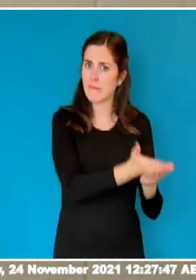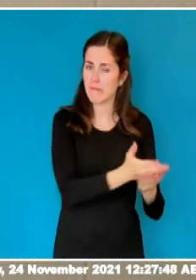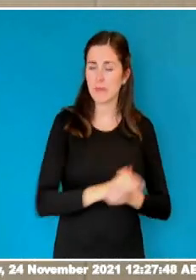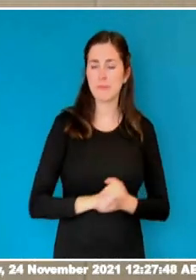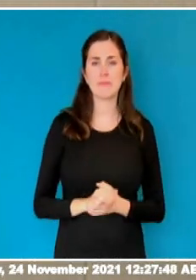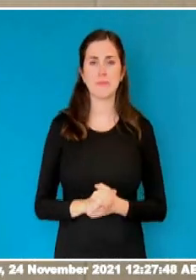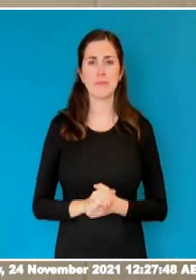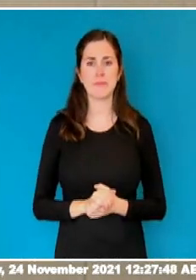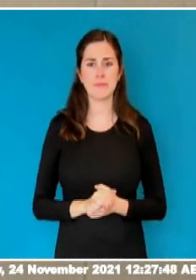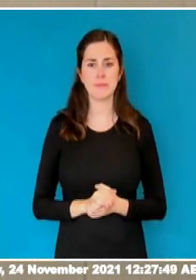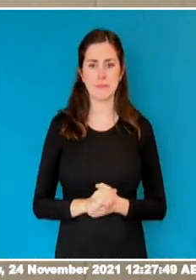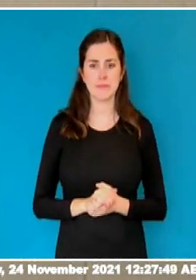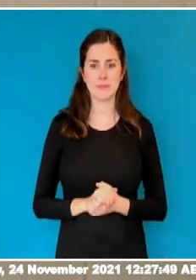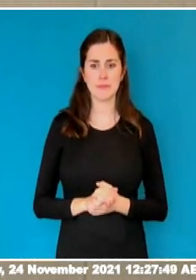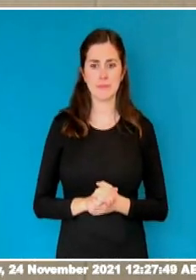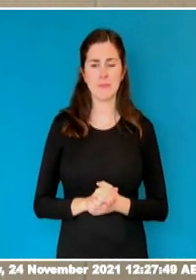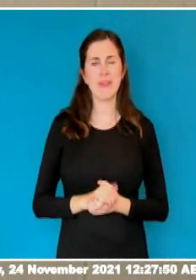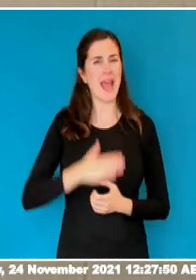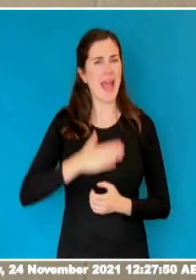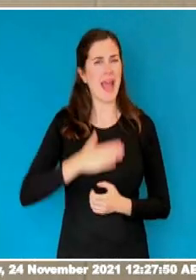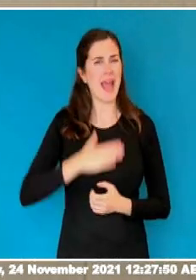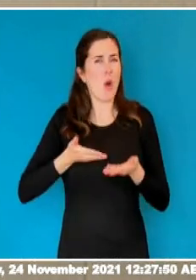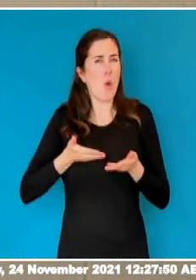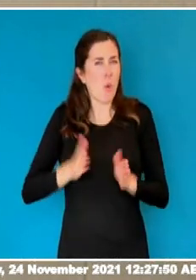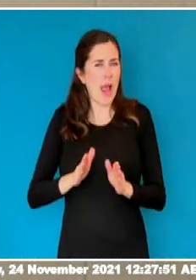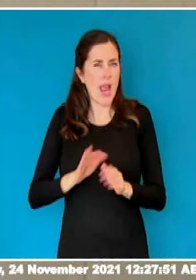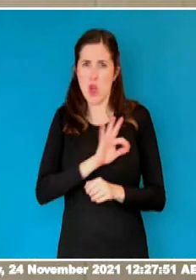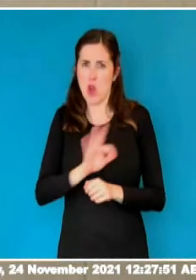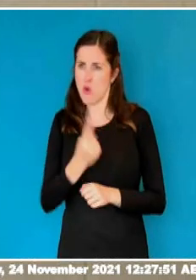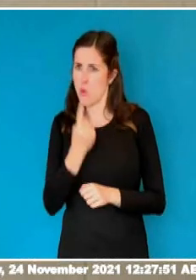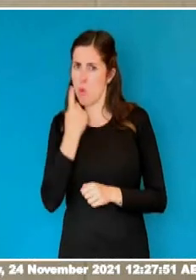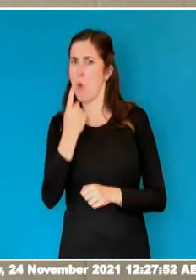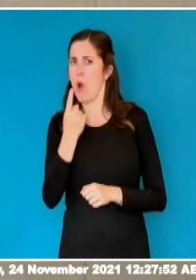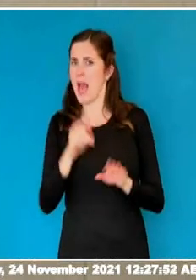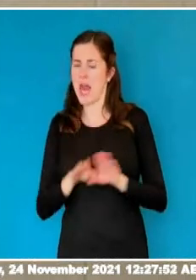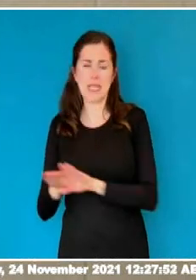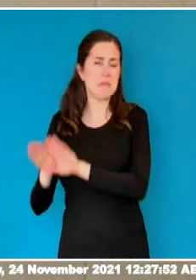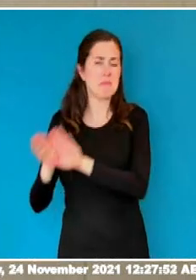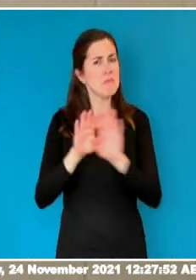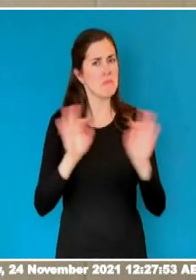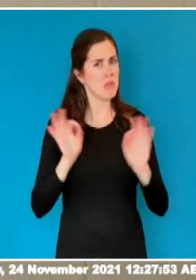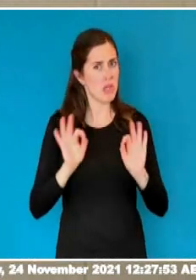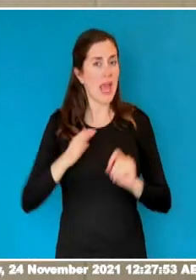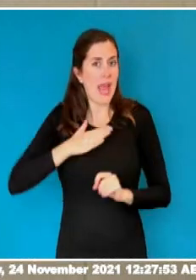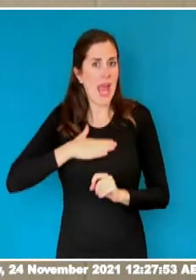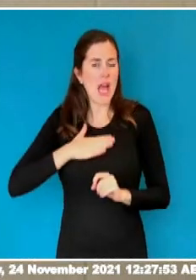decentralised approach in terms of really encouraging both line managers and employees